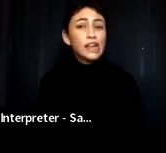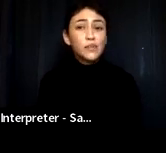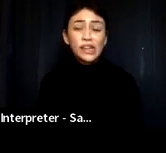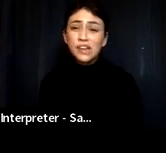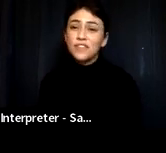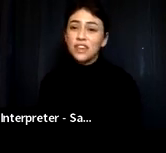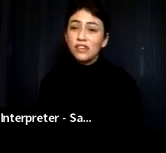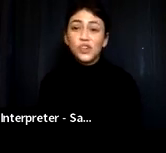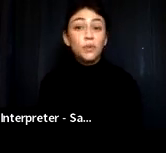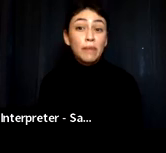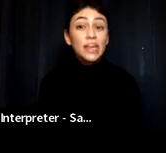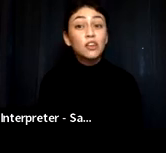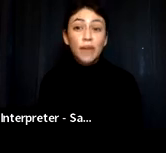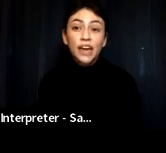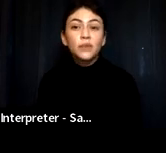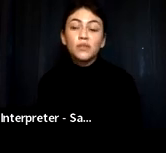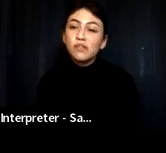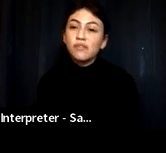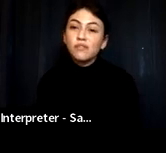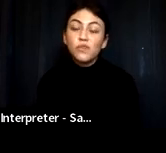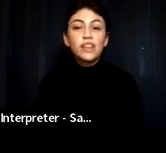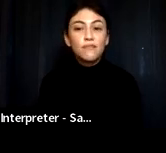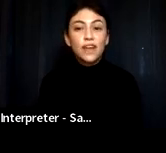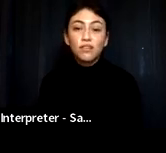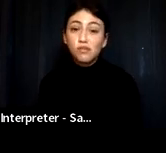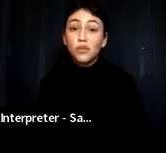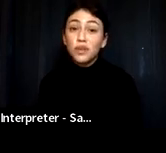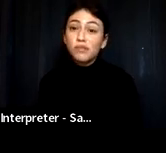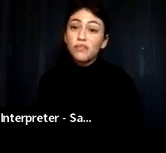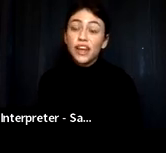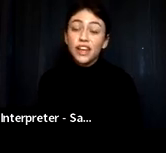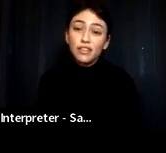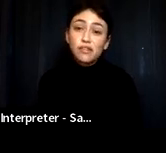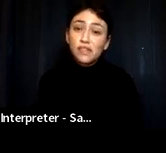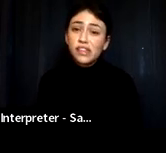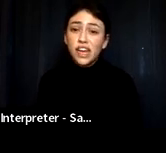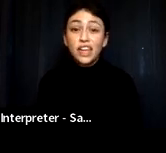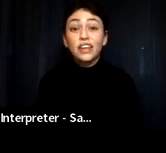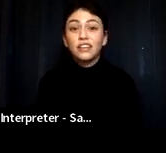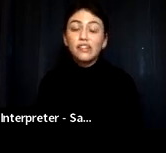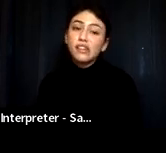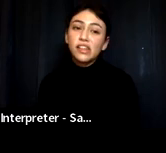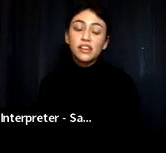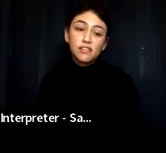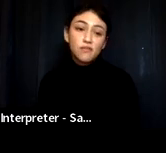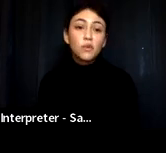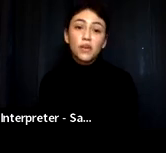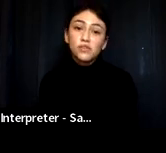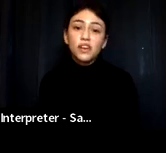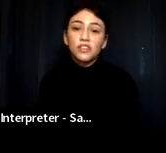As a president of the ASG would make me look bad when it was really, in fact, the school that wasn't providing the services that I needed to succeed in what I was trying to do.